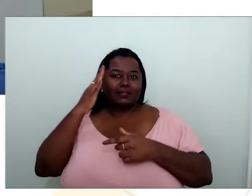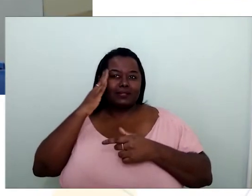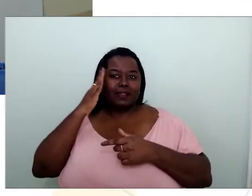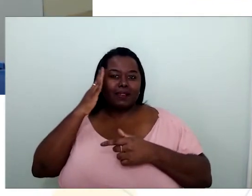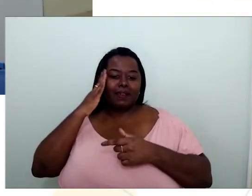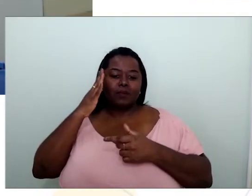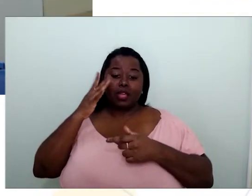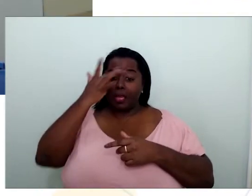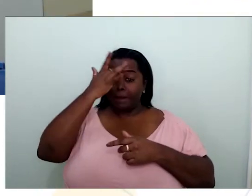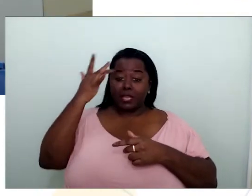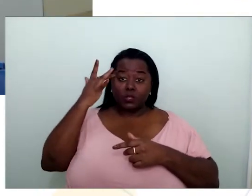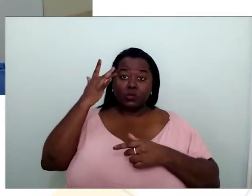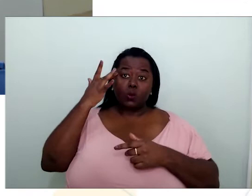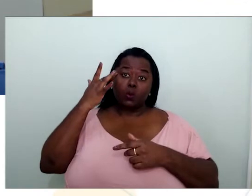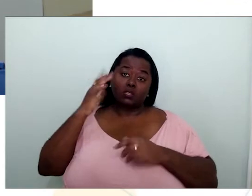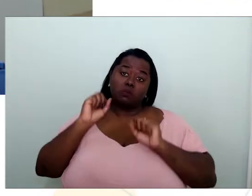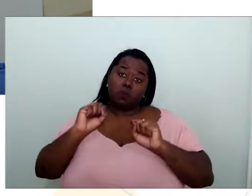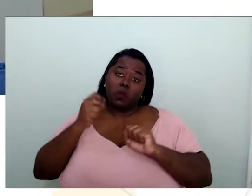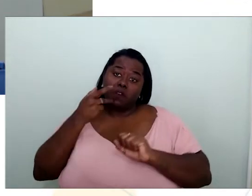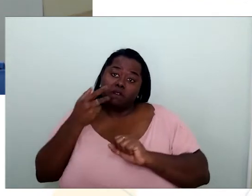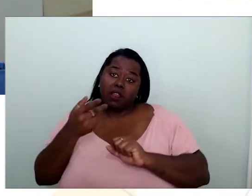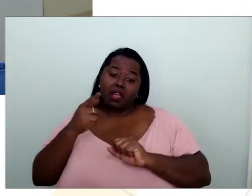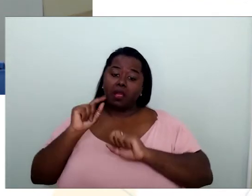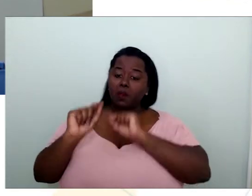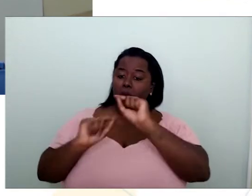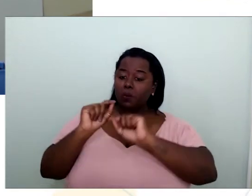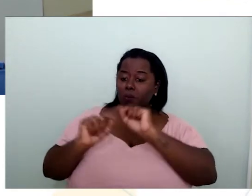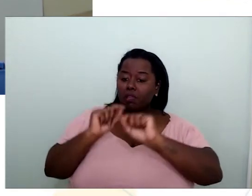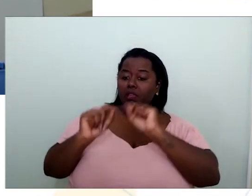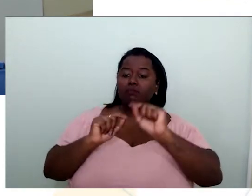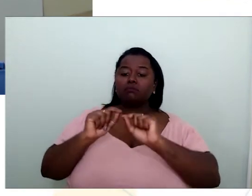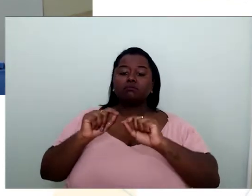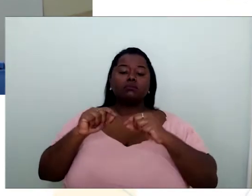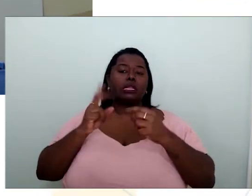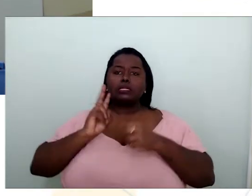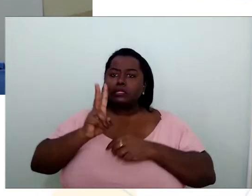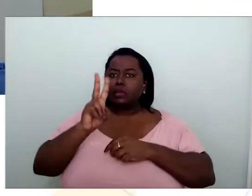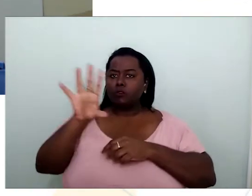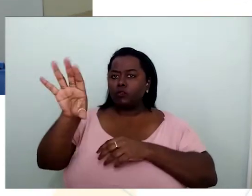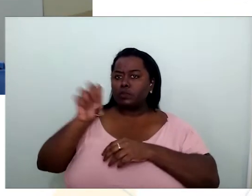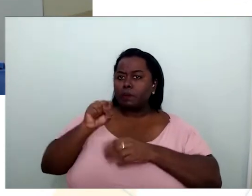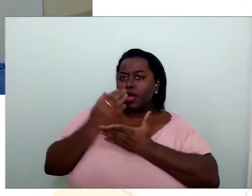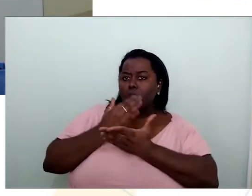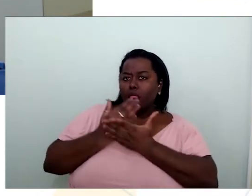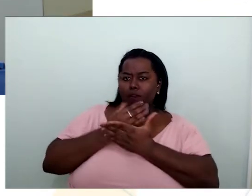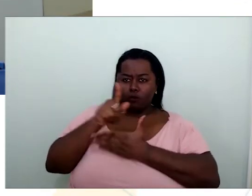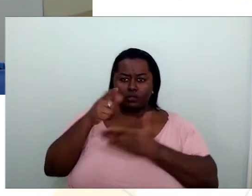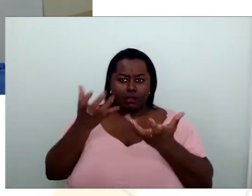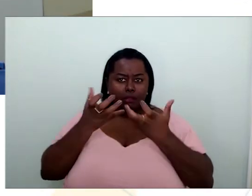know, people might argue that every time you pick up a textbook you would want to